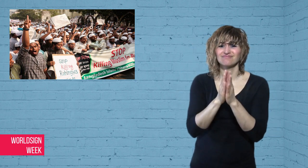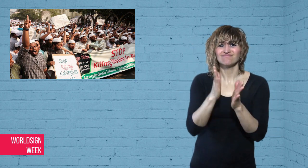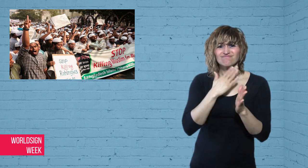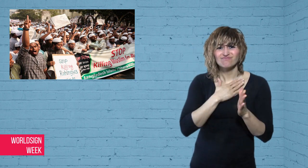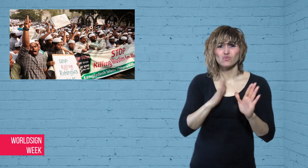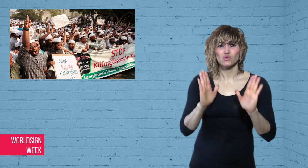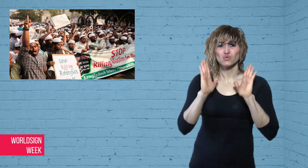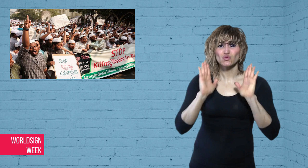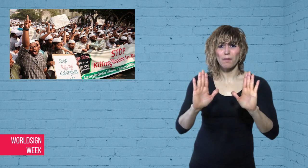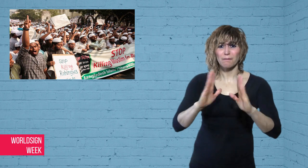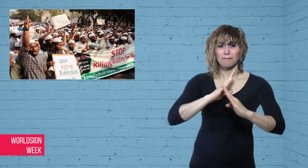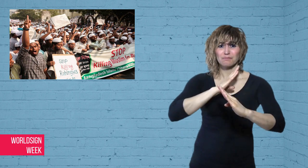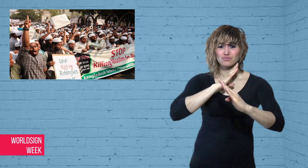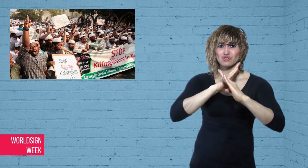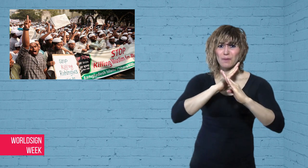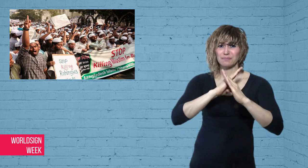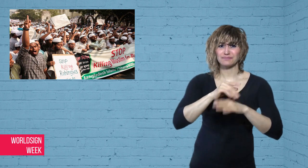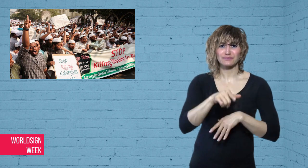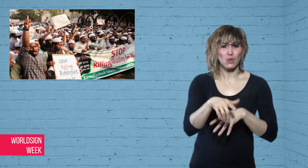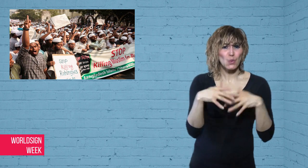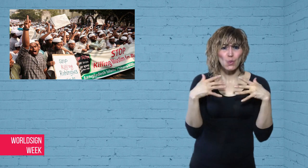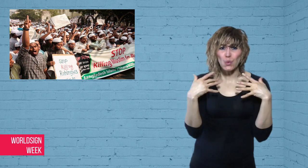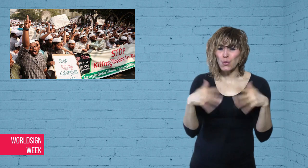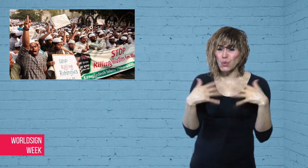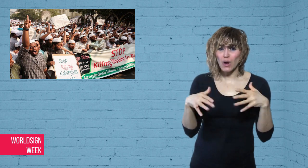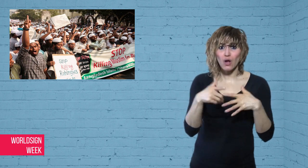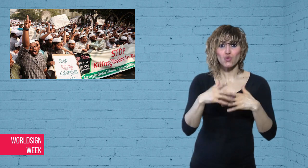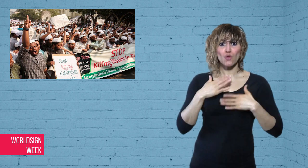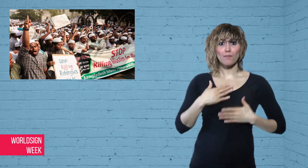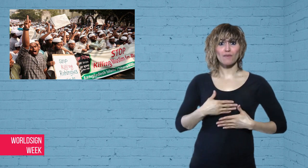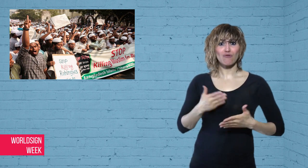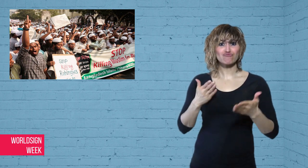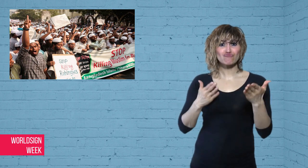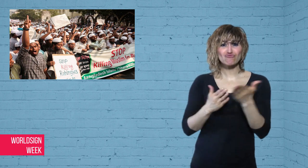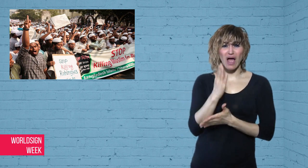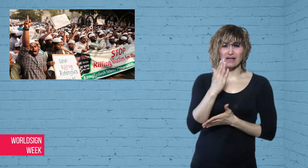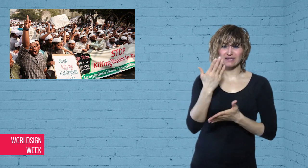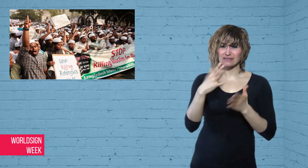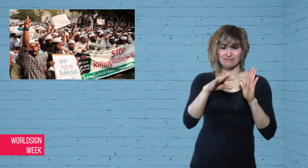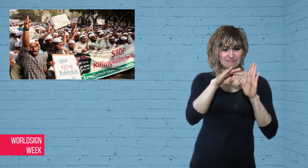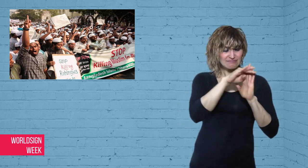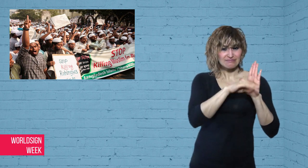the “grave human rights violence”